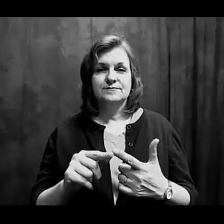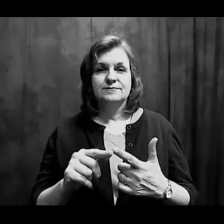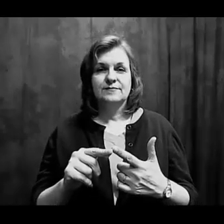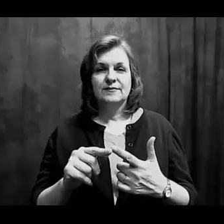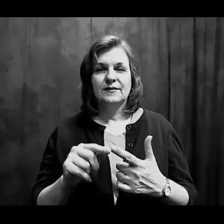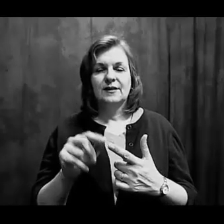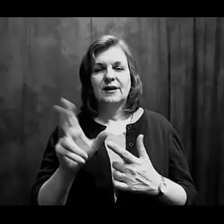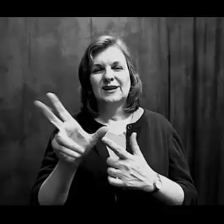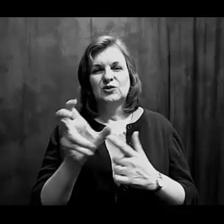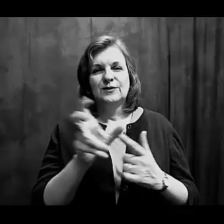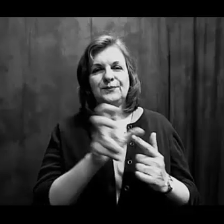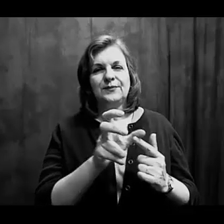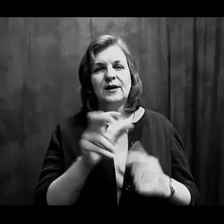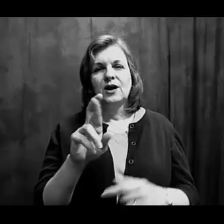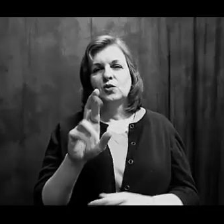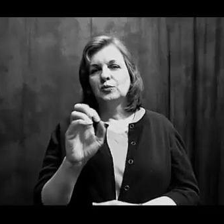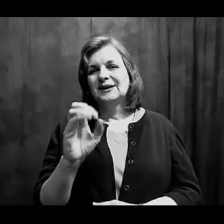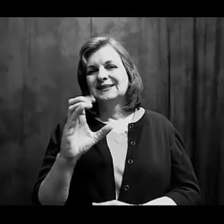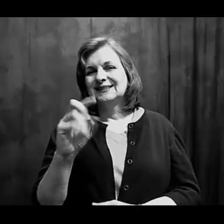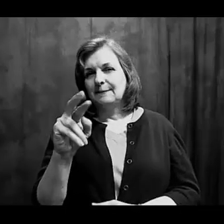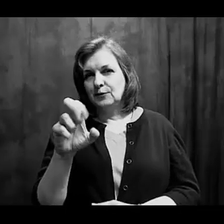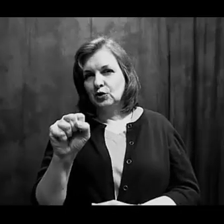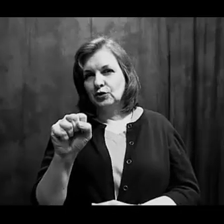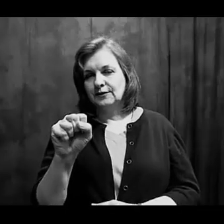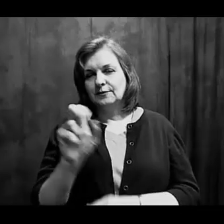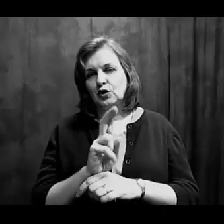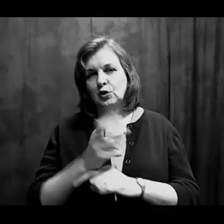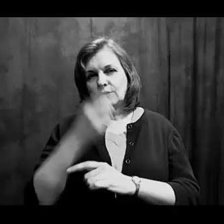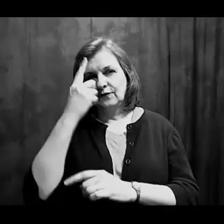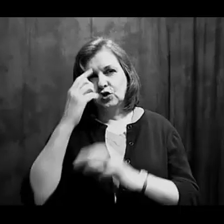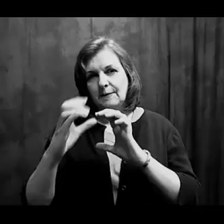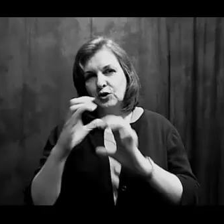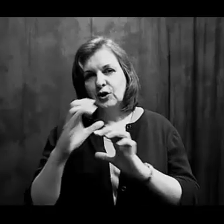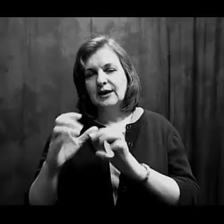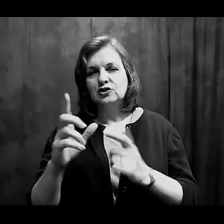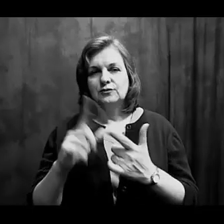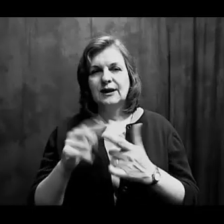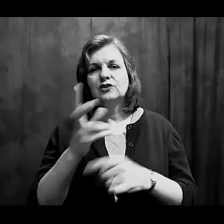having receptors in place - so these are going to be communication and transport and so on